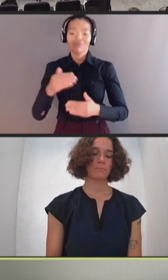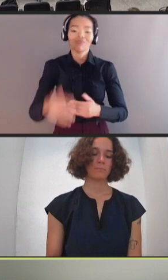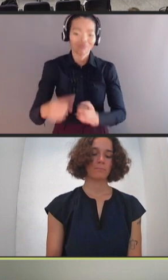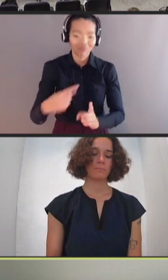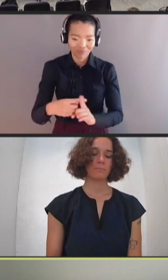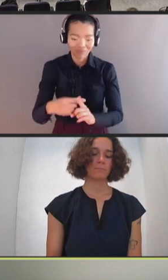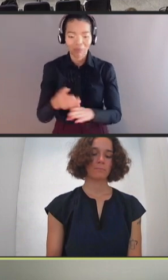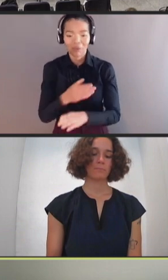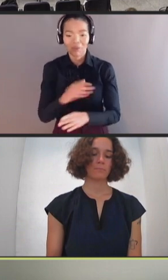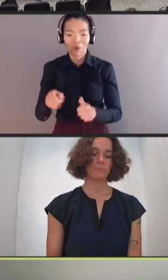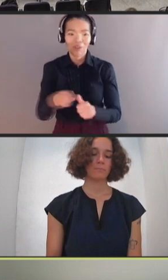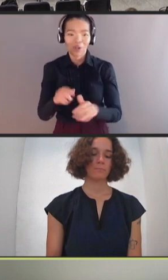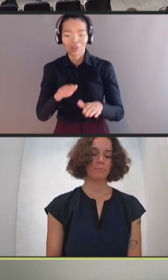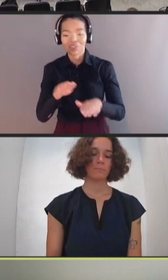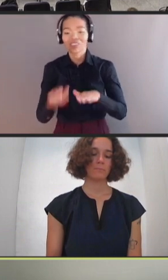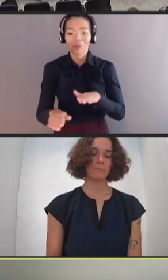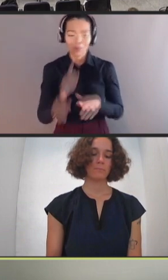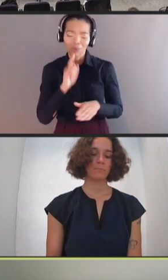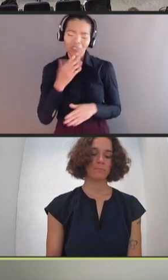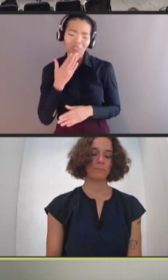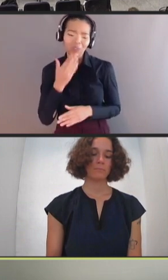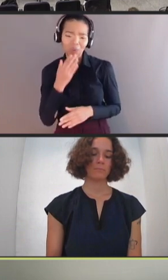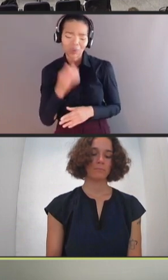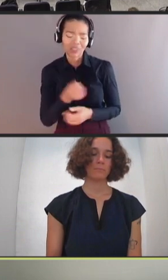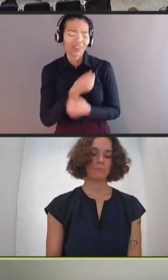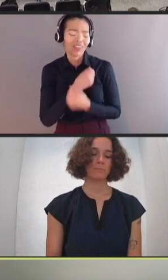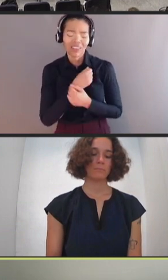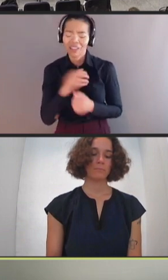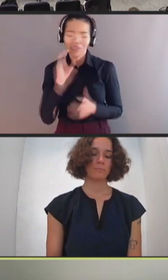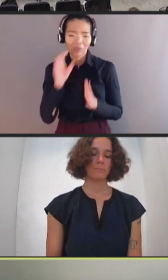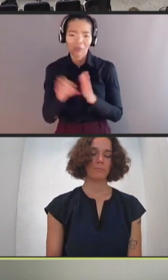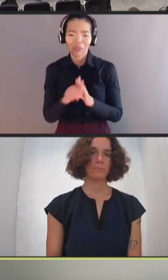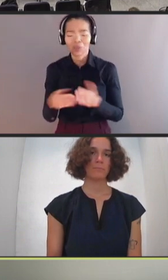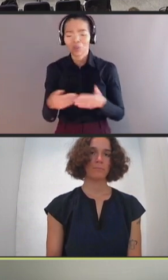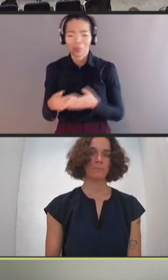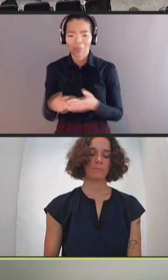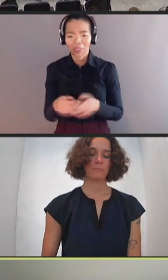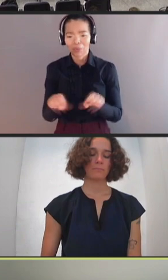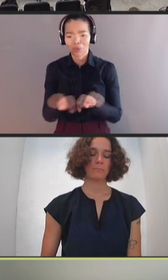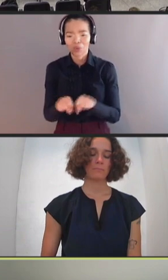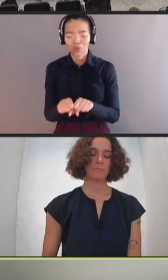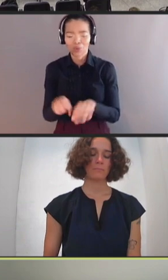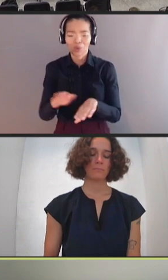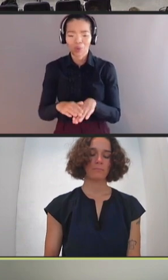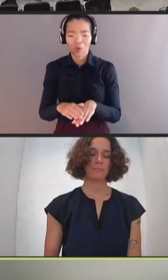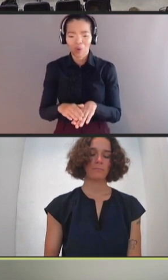think that is very sweet. I love that image of the baby shoes on the pregnant belly. It's wonderful.